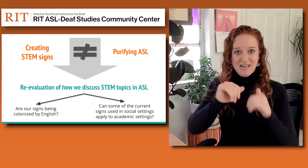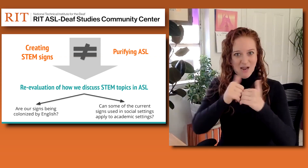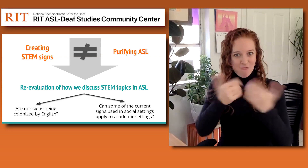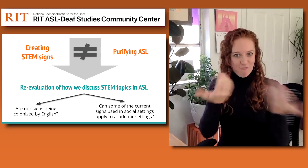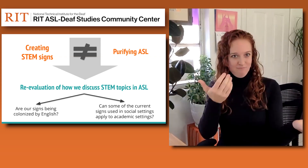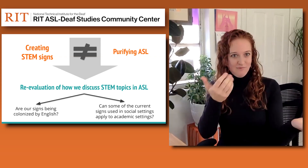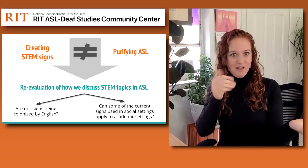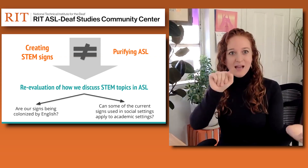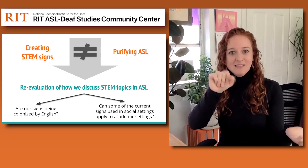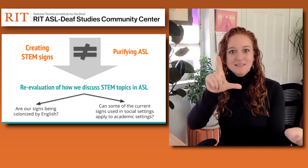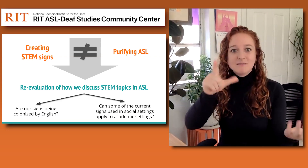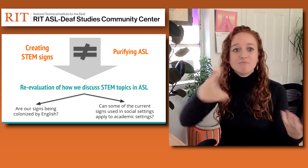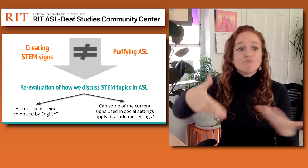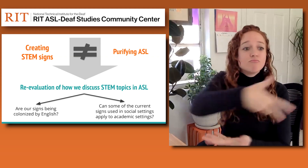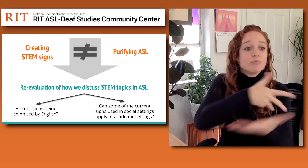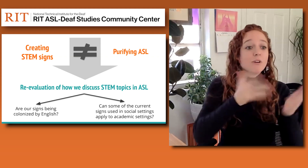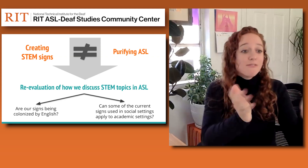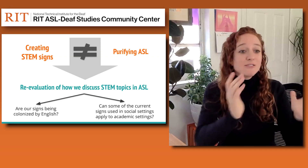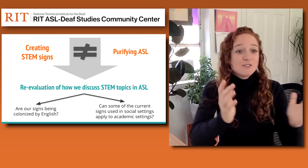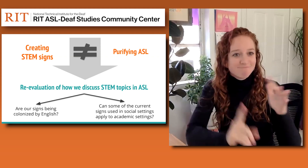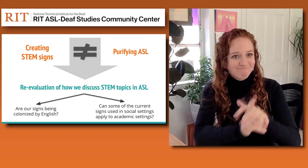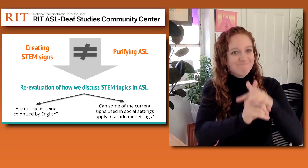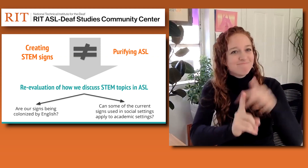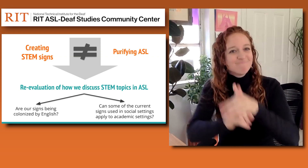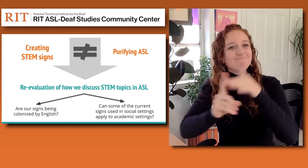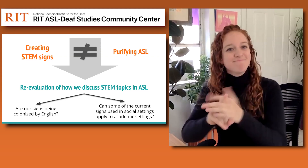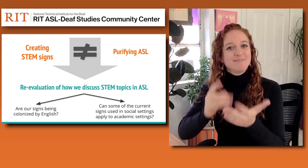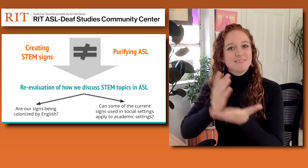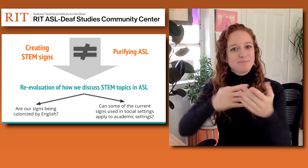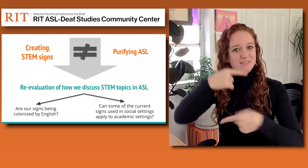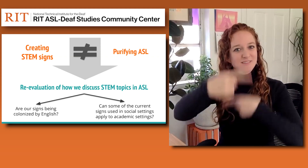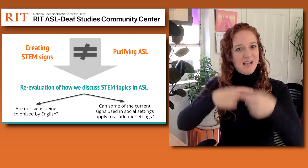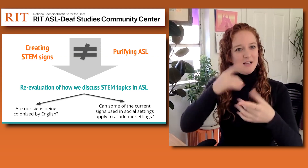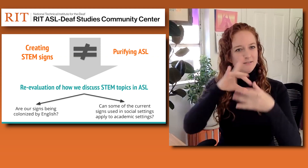and that's how ASL comes up, within conversation,